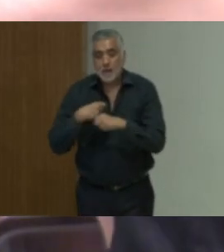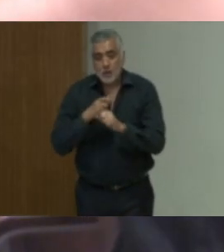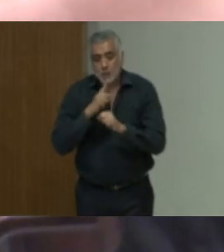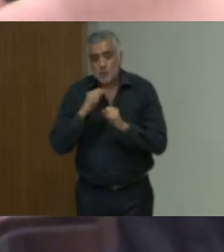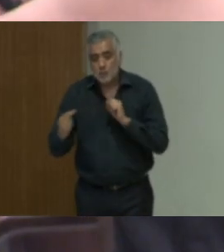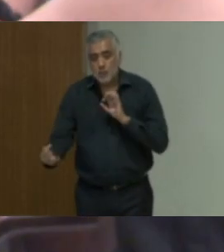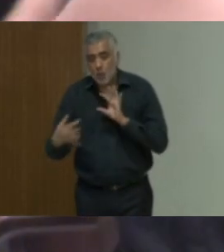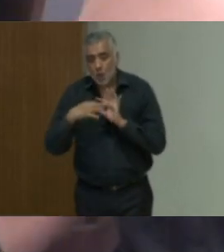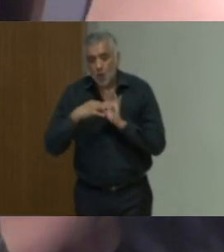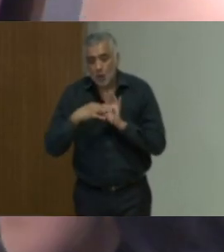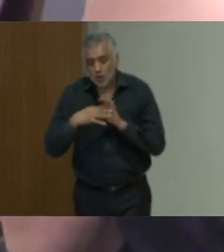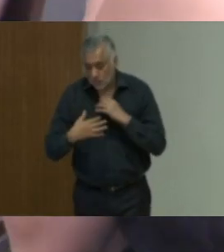Thank you.